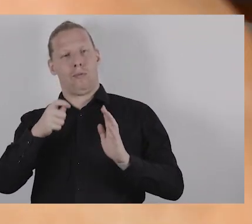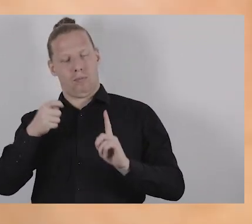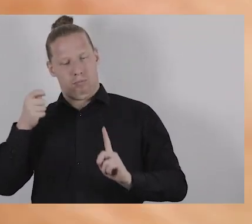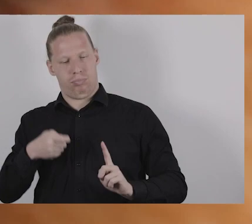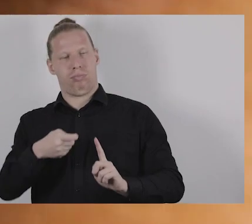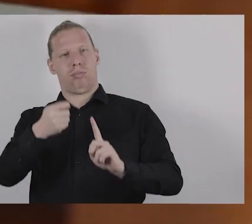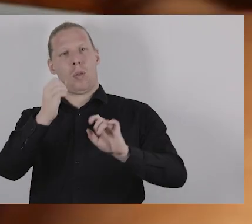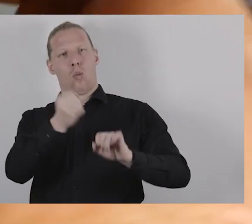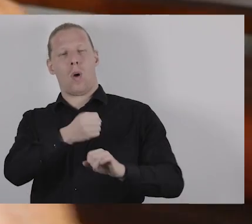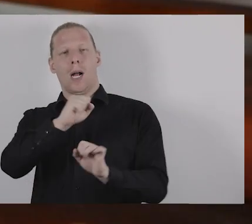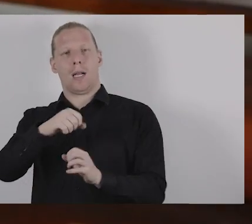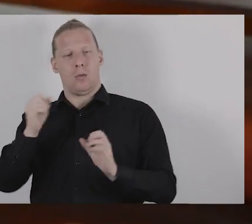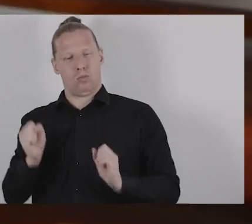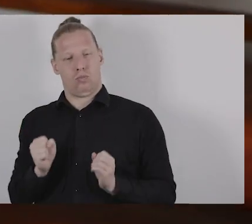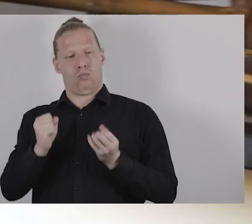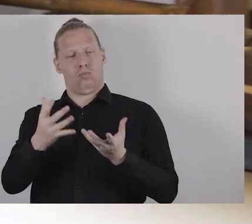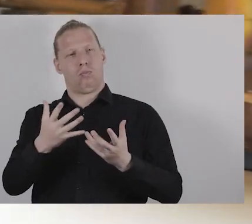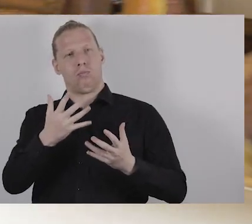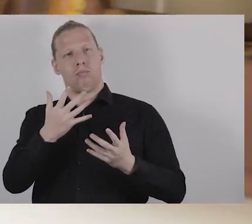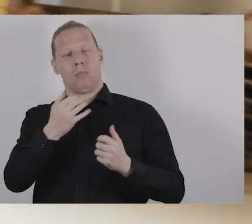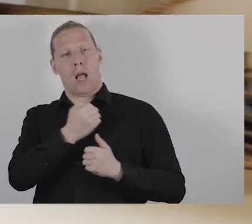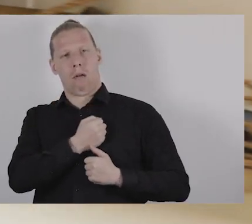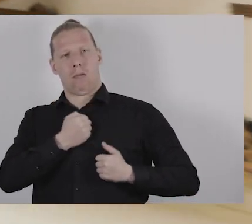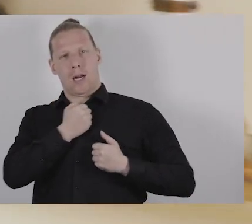giving it that bit of awhi and giving a bit of...